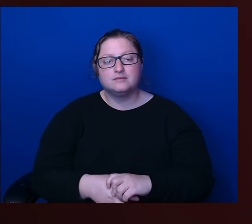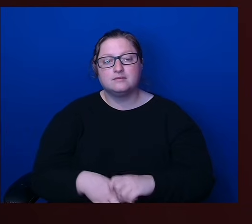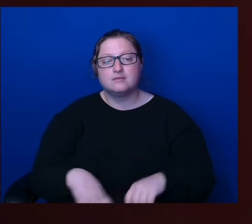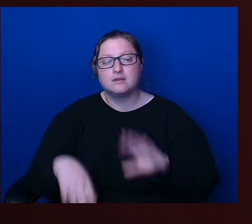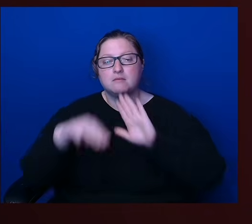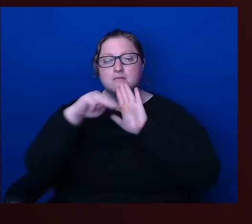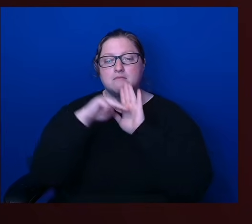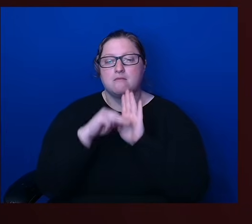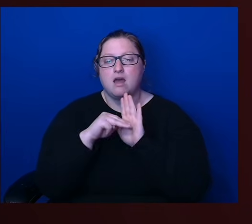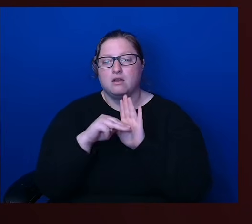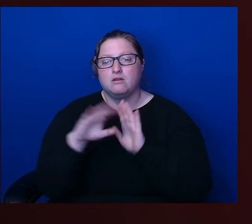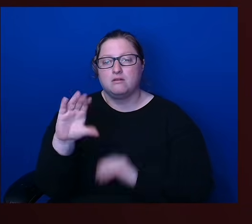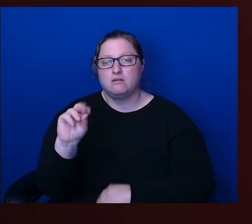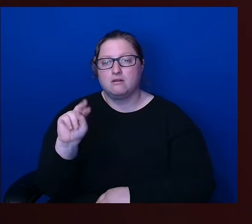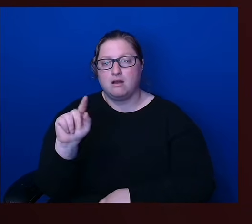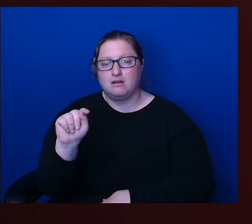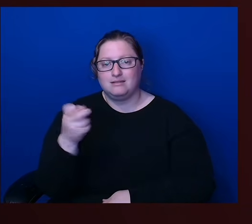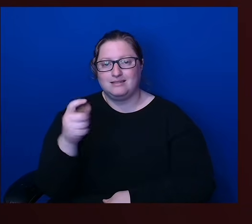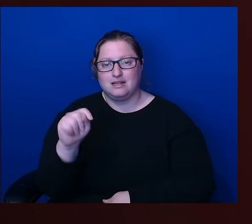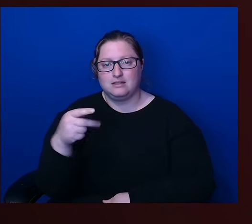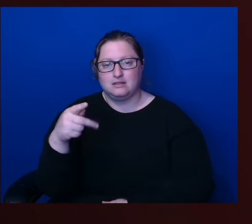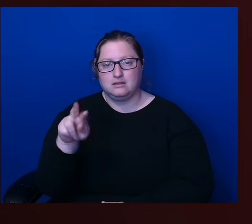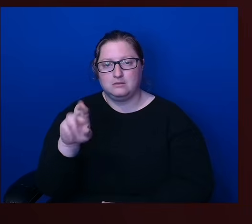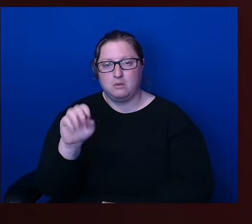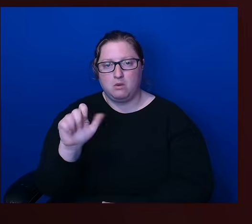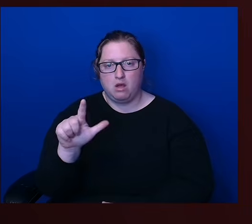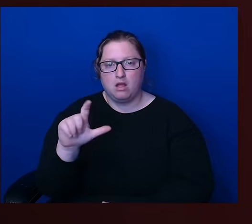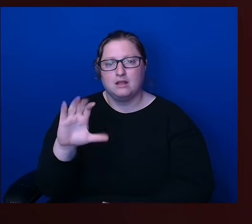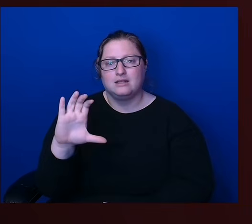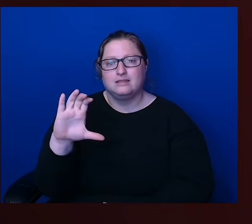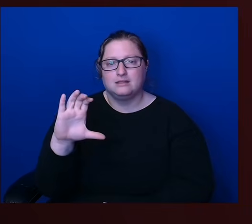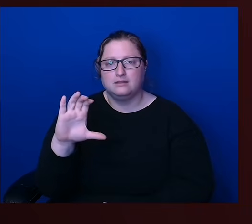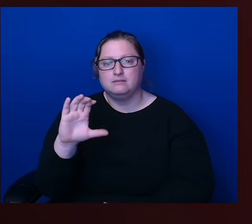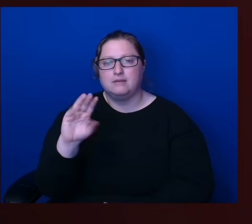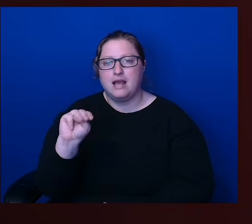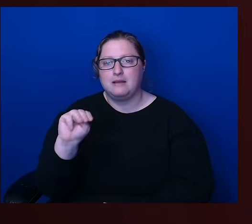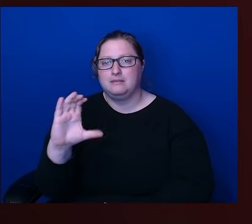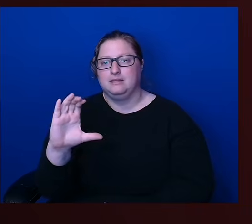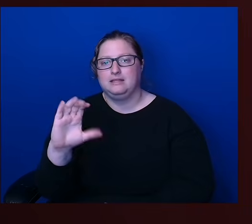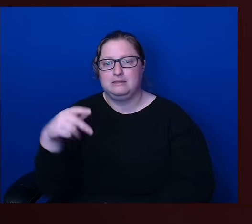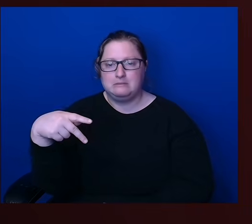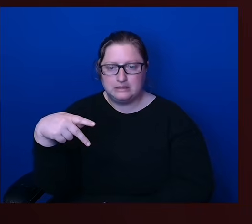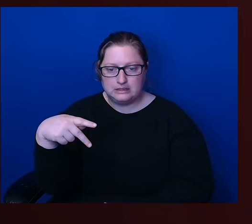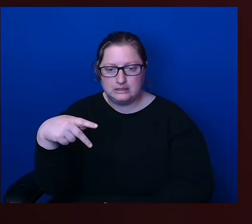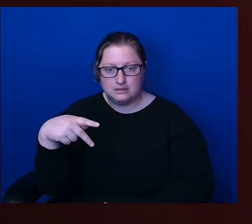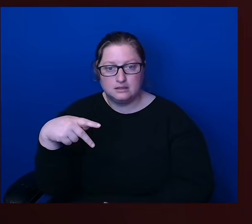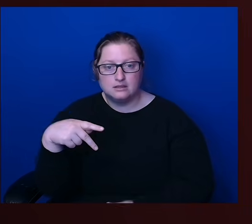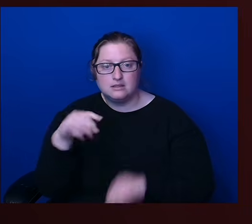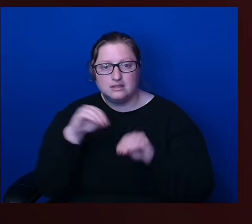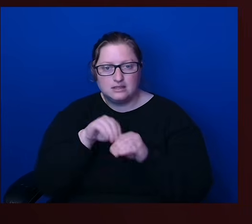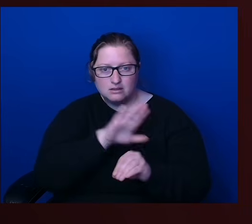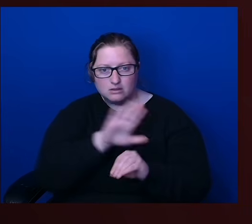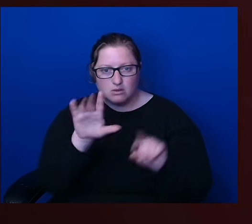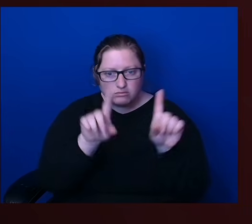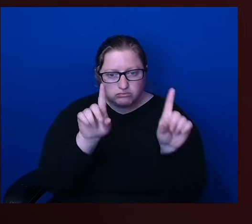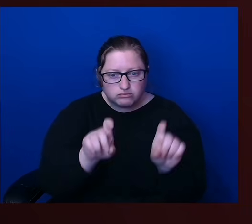Is anyone using that right now in their applications or experimenting, exploring? So, I mentioned it a little bit earlier but